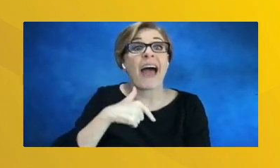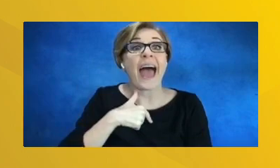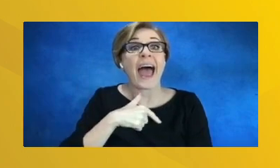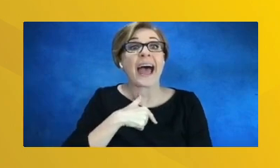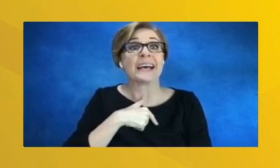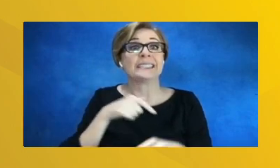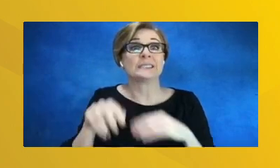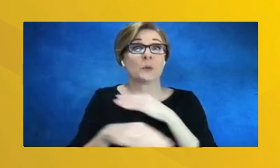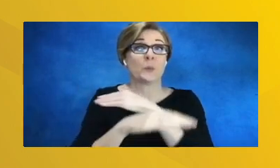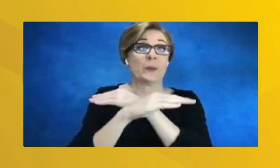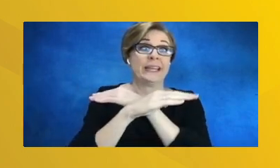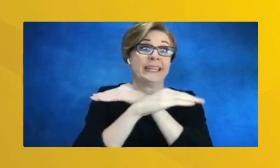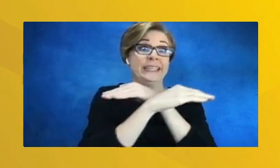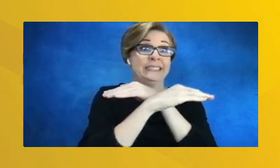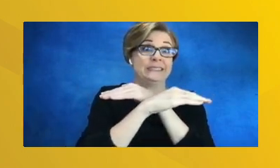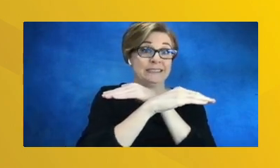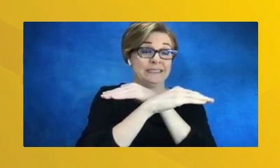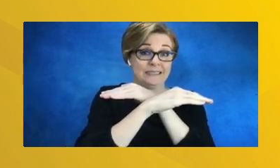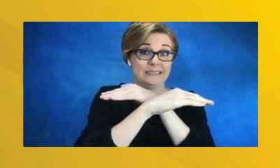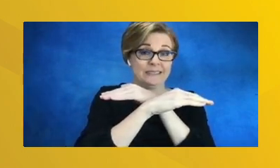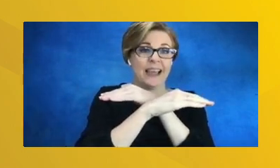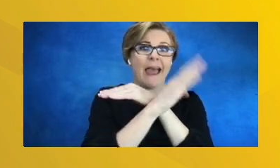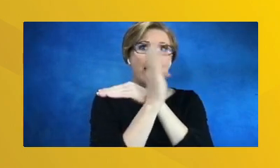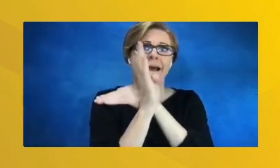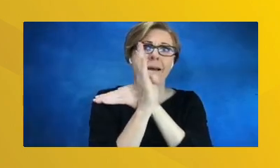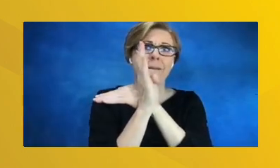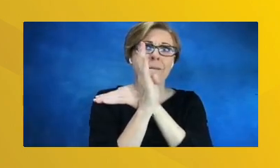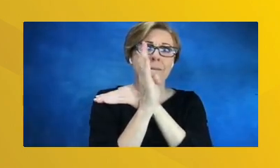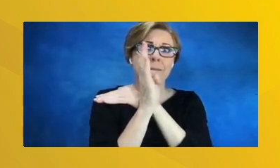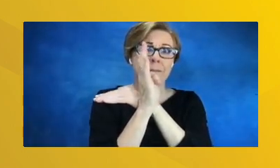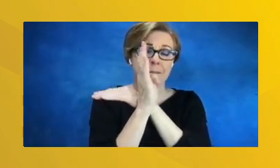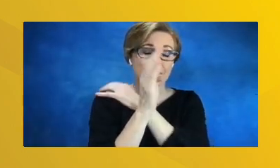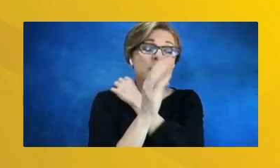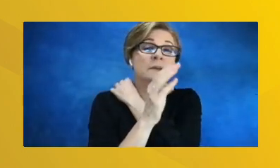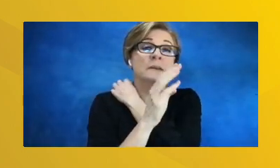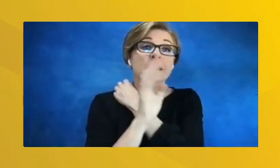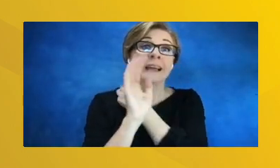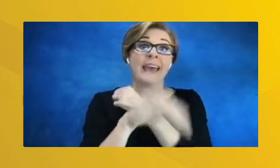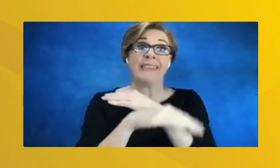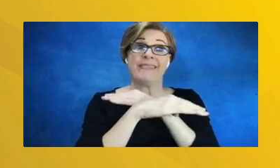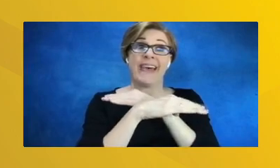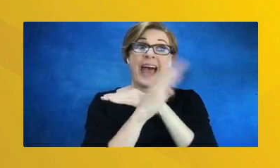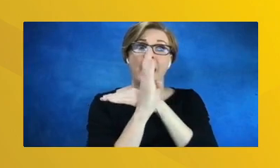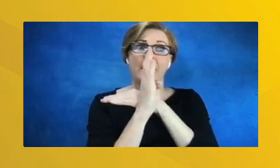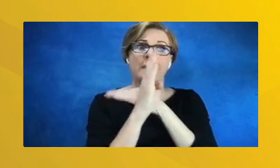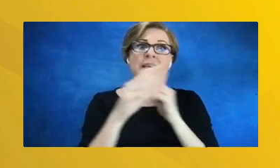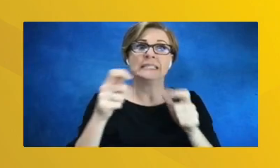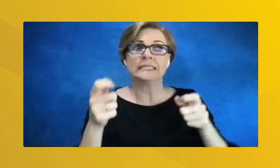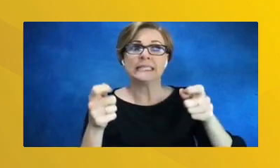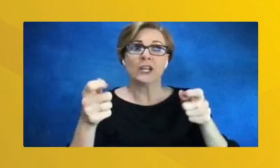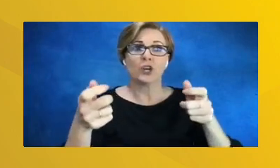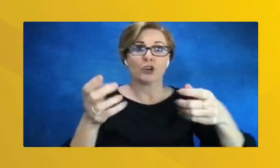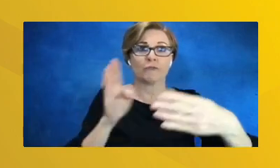also has a part that sticks up. They use this tail to help them steer the airplane and go in every different direction.